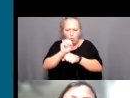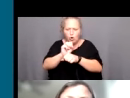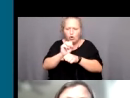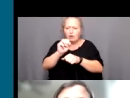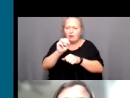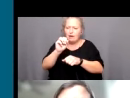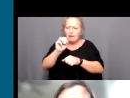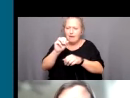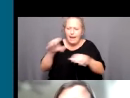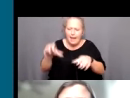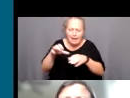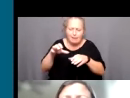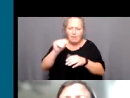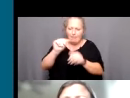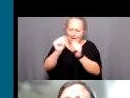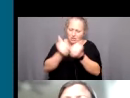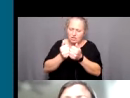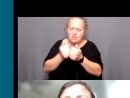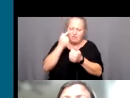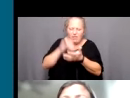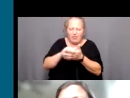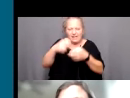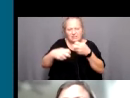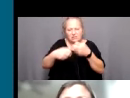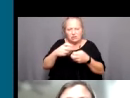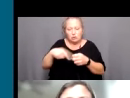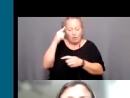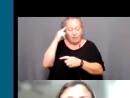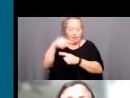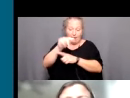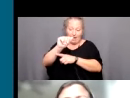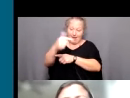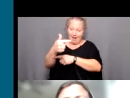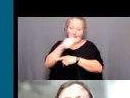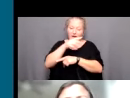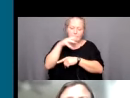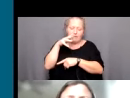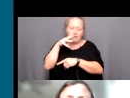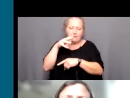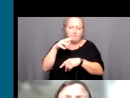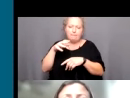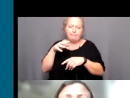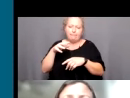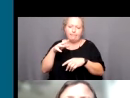this issue. So when we think about ag specifically, so I would like to hone in on